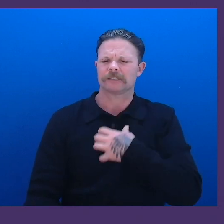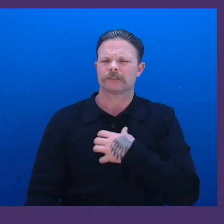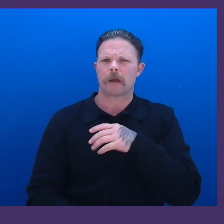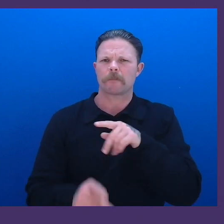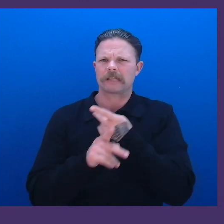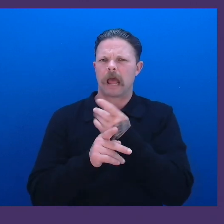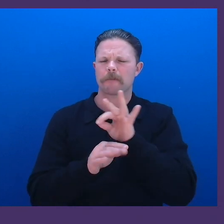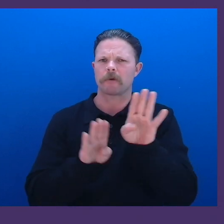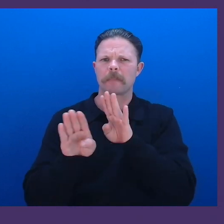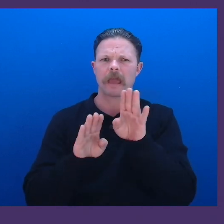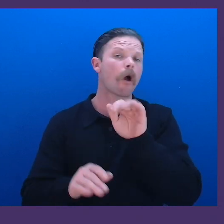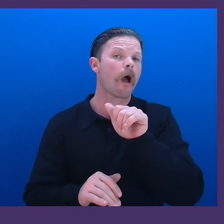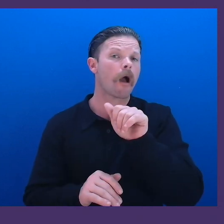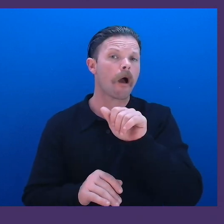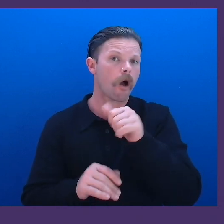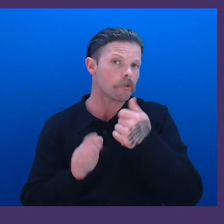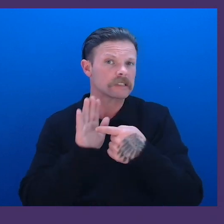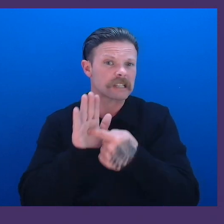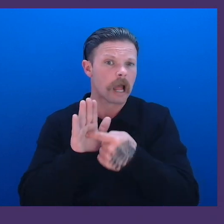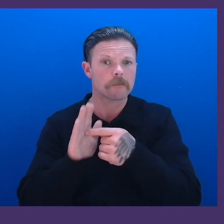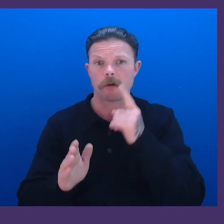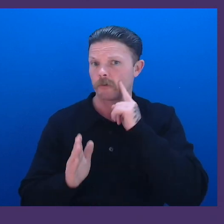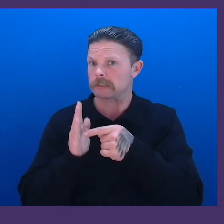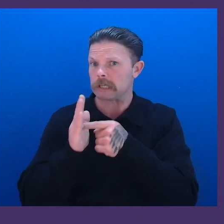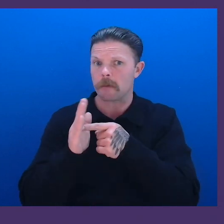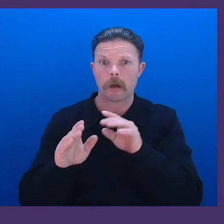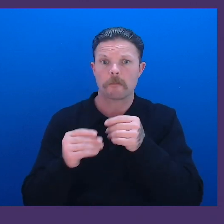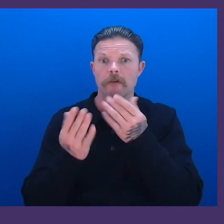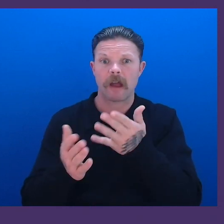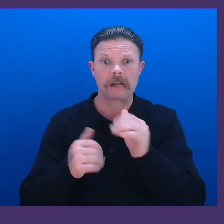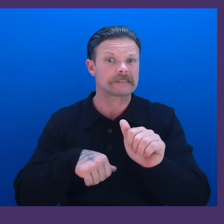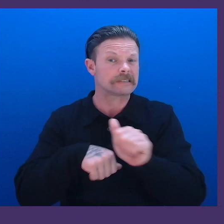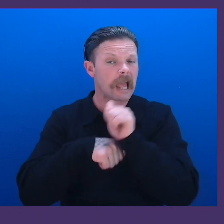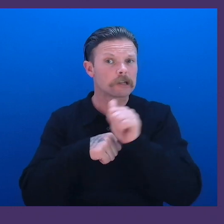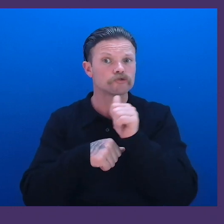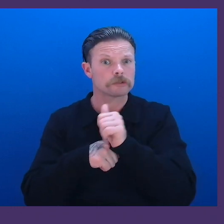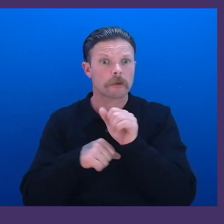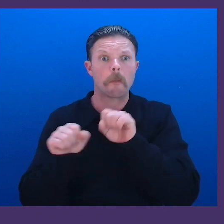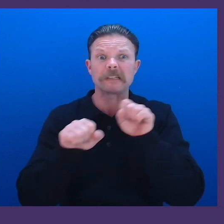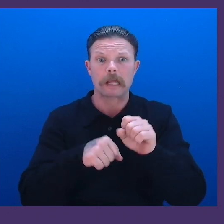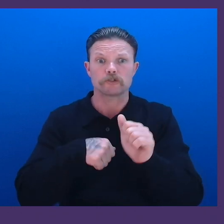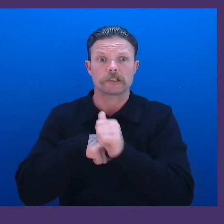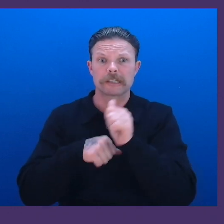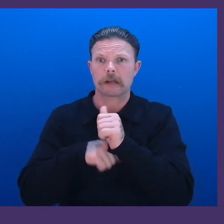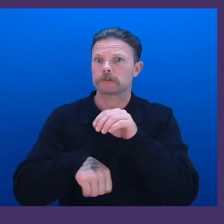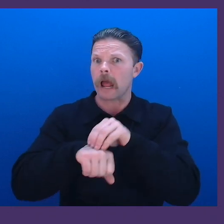providing dangerous, potentially dangerous advice, like in this example, we can point our camera at something.